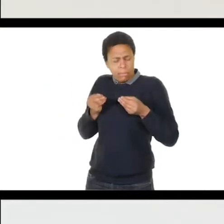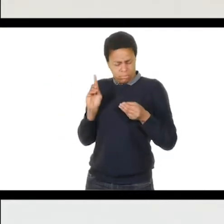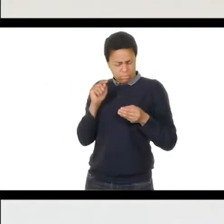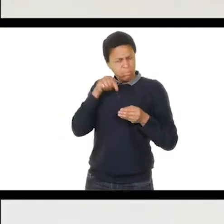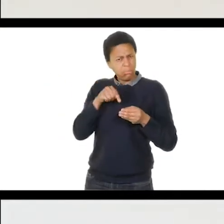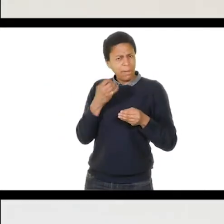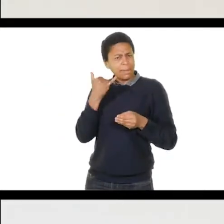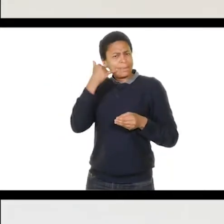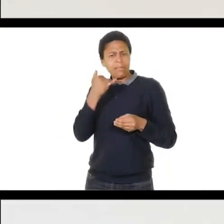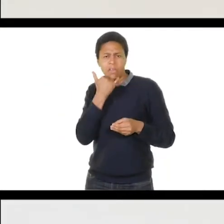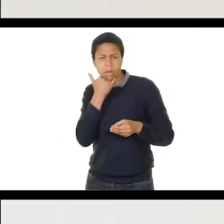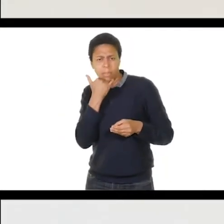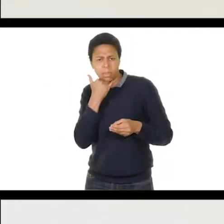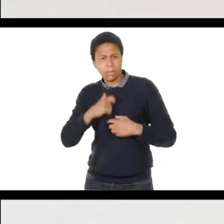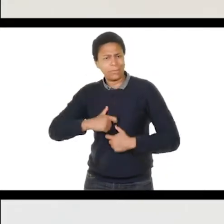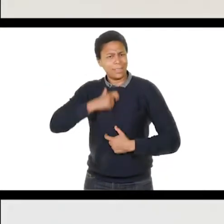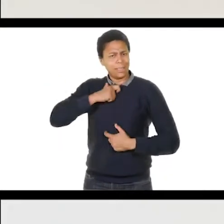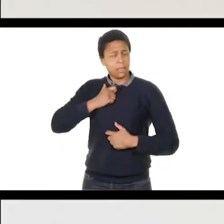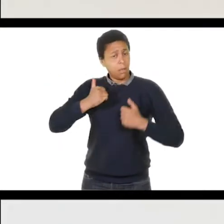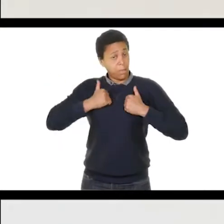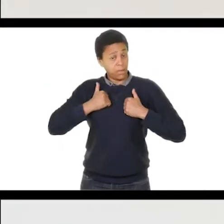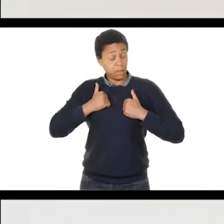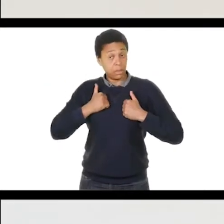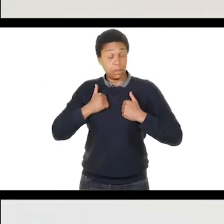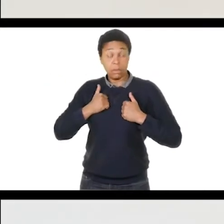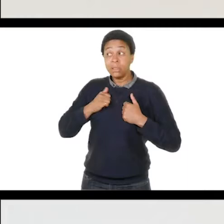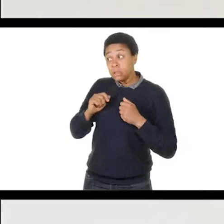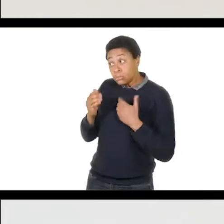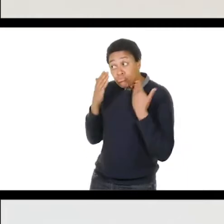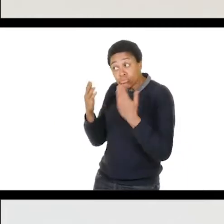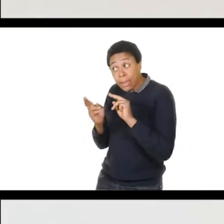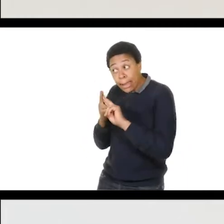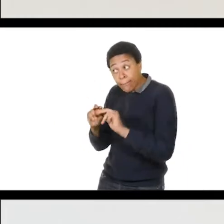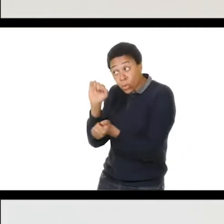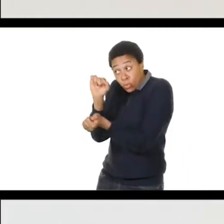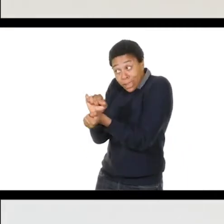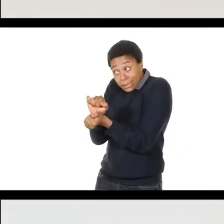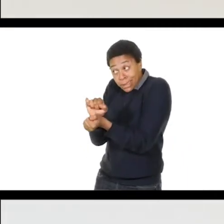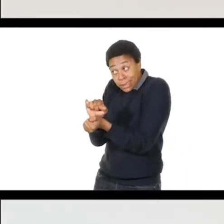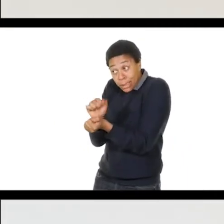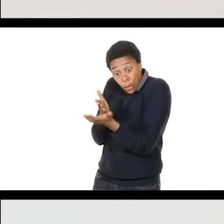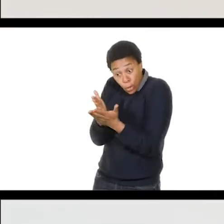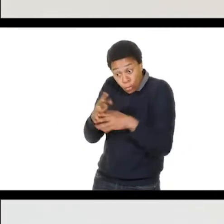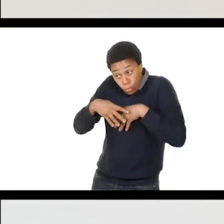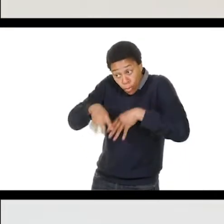We were given phone numbers for solicitors and barristers. In case we get arrested on the march